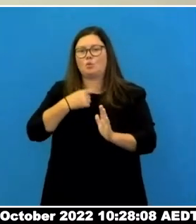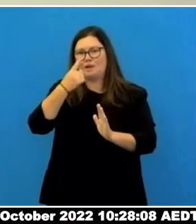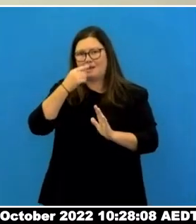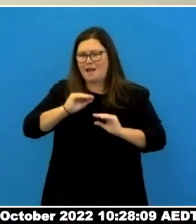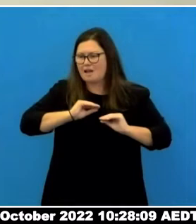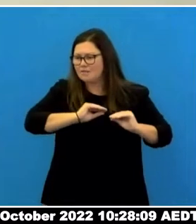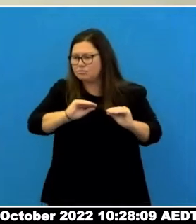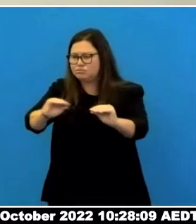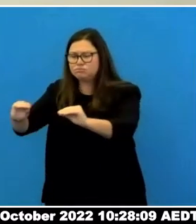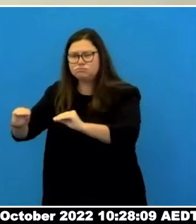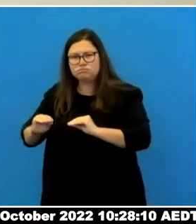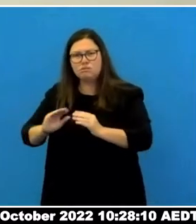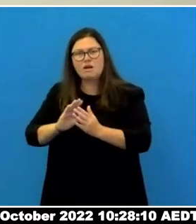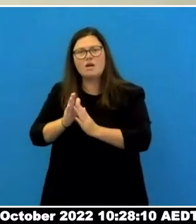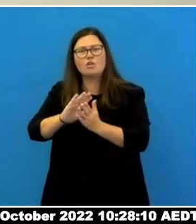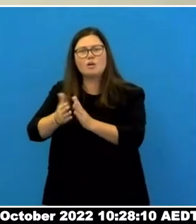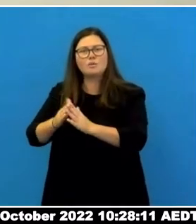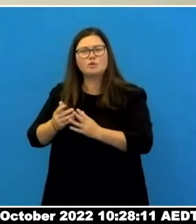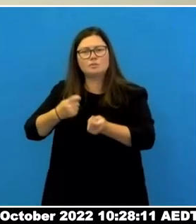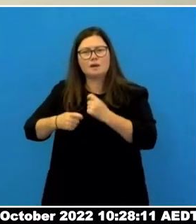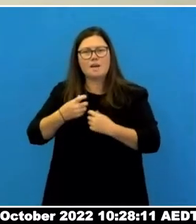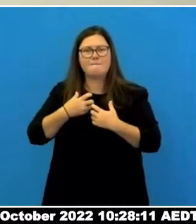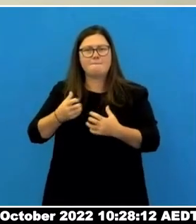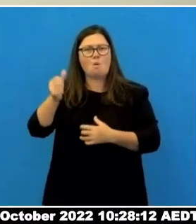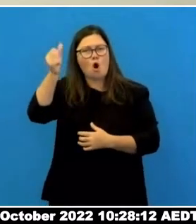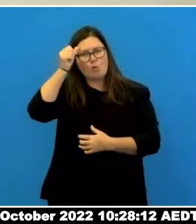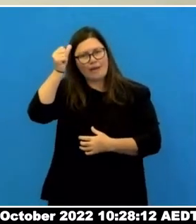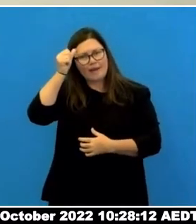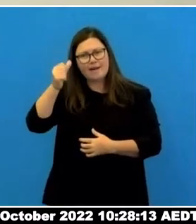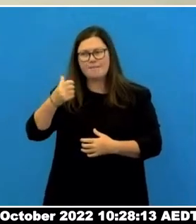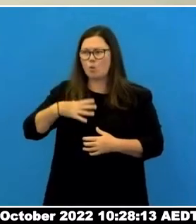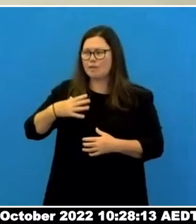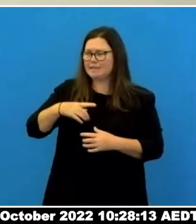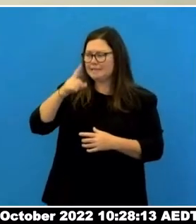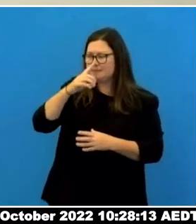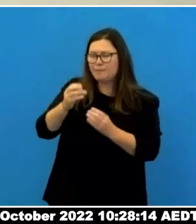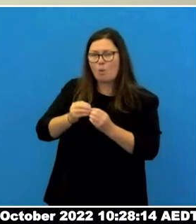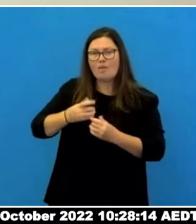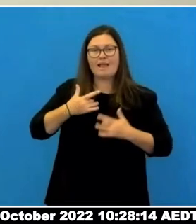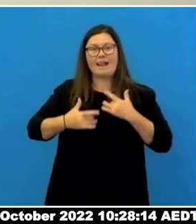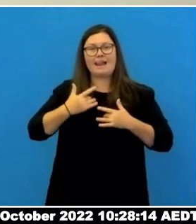So, it is an issue that, for us, is terribly important